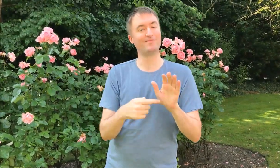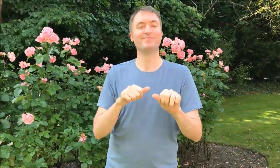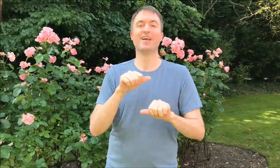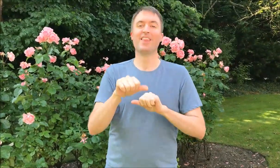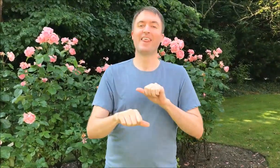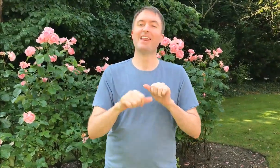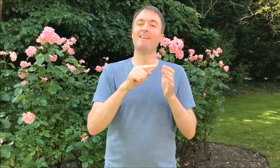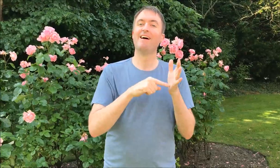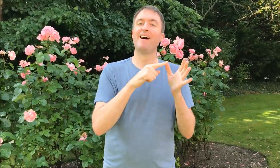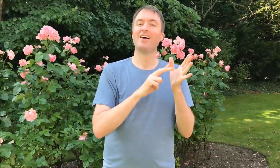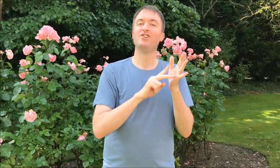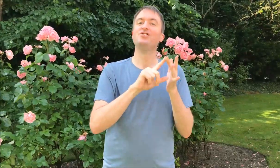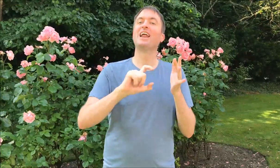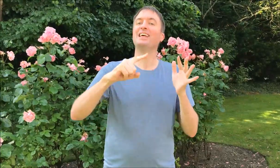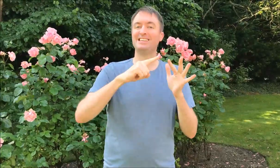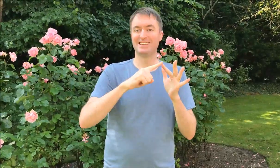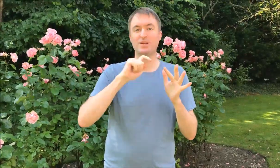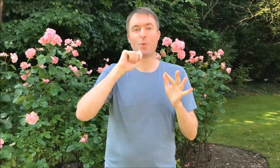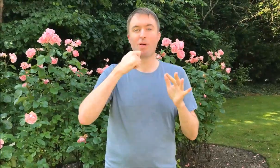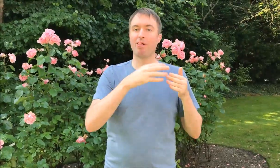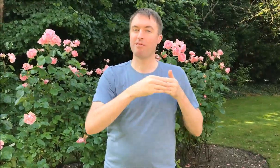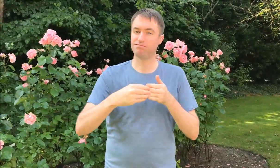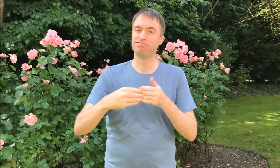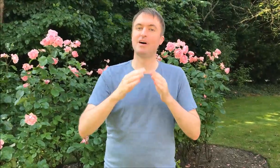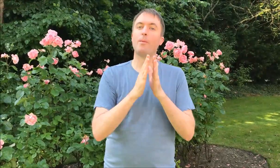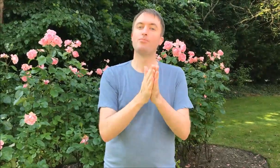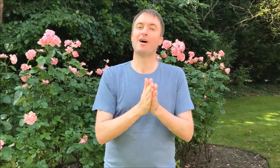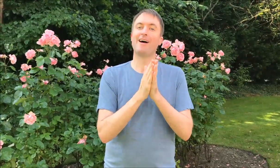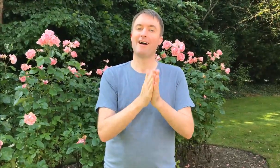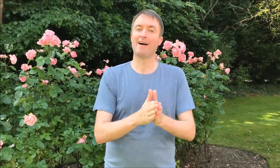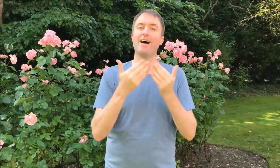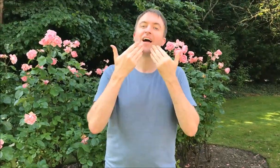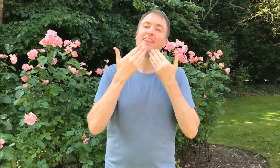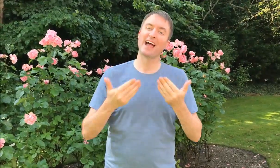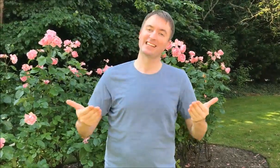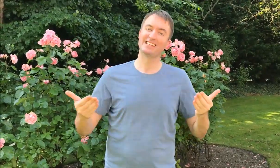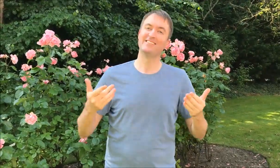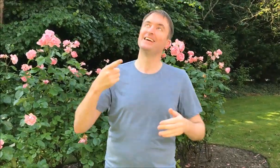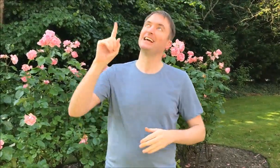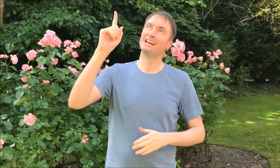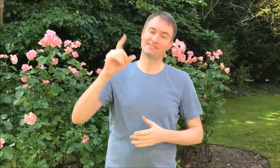Then Janice will lead our prayers of thanksgiving.